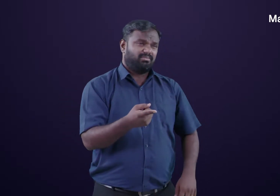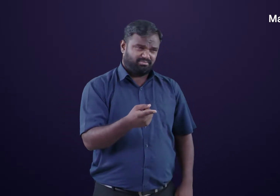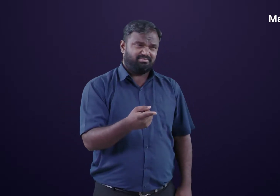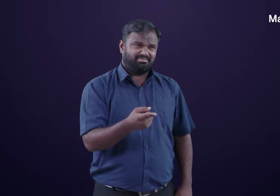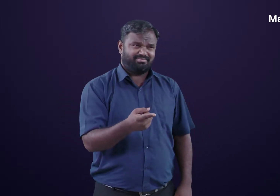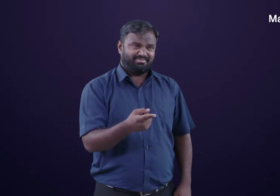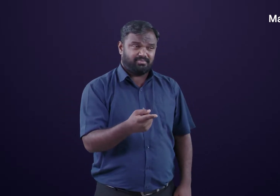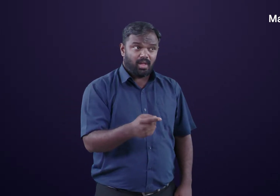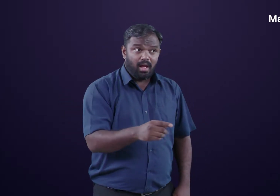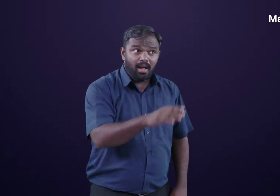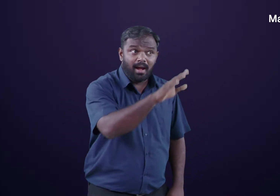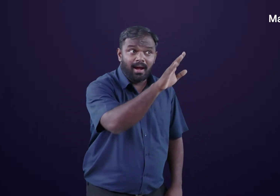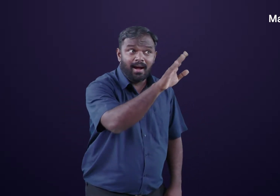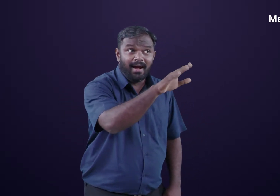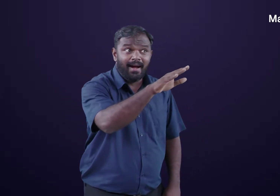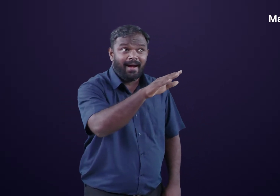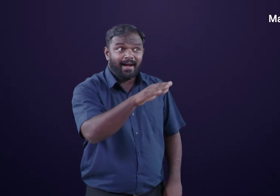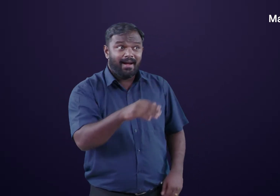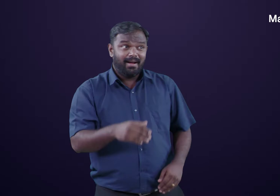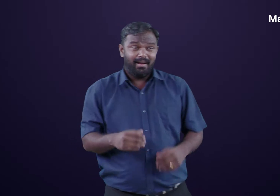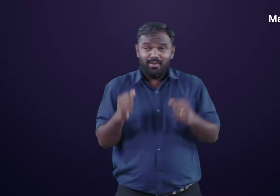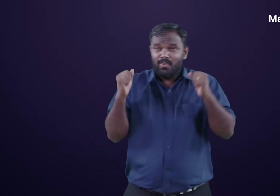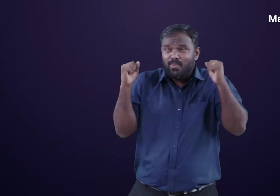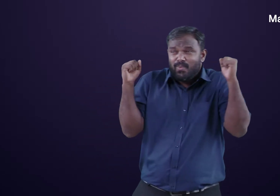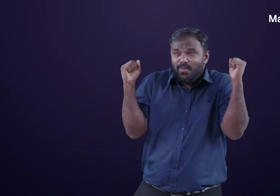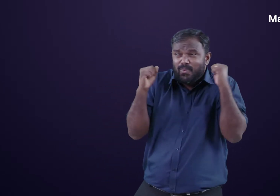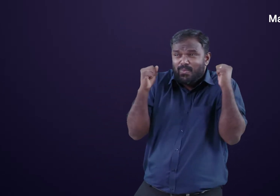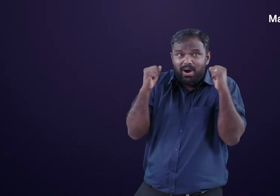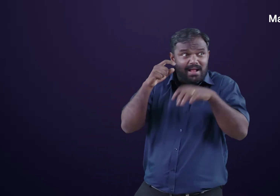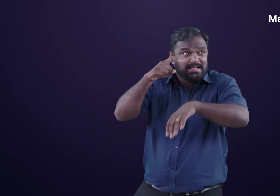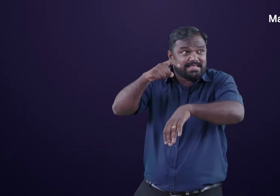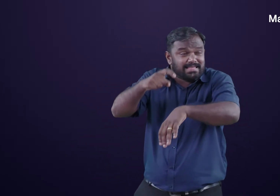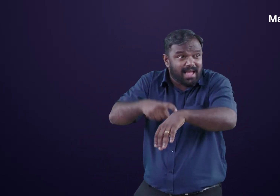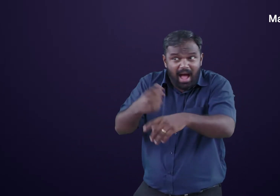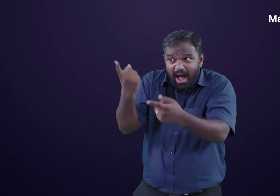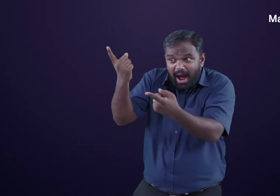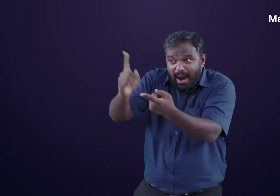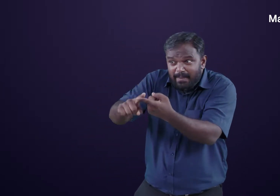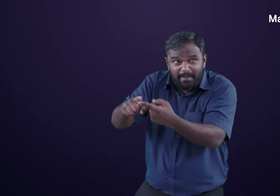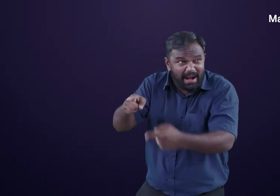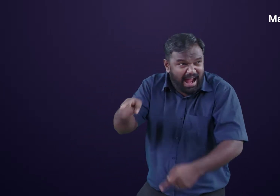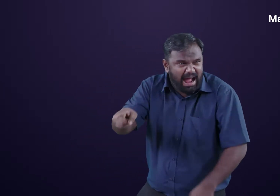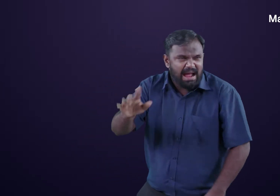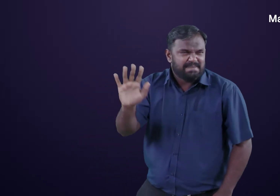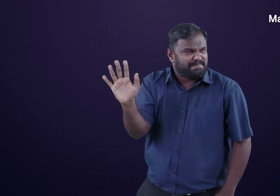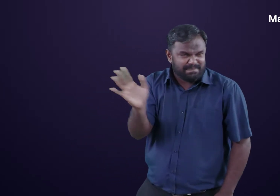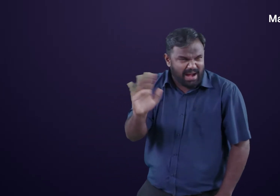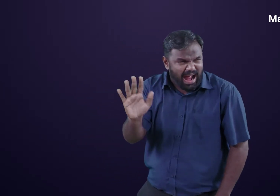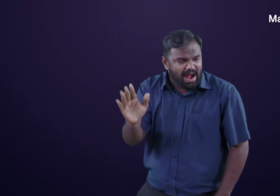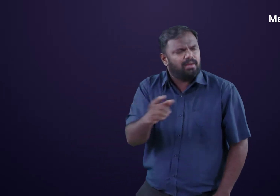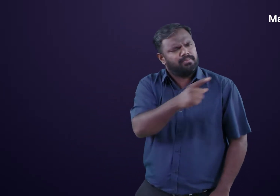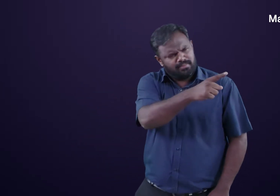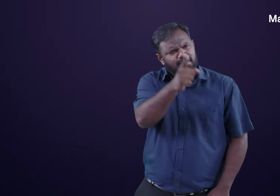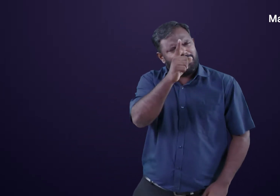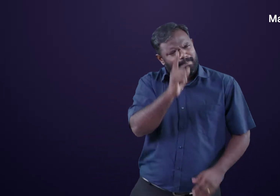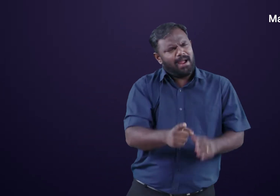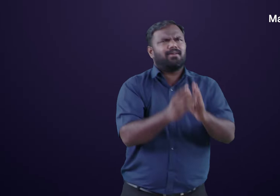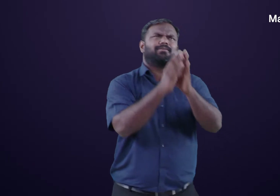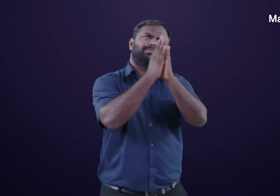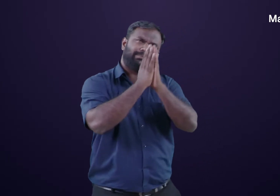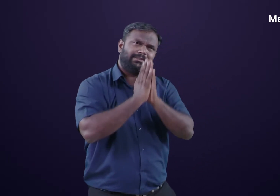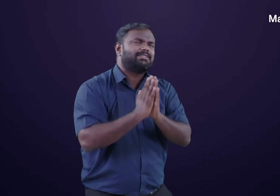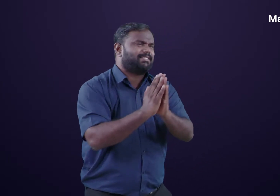Pray that these things will not happen in winter,